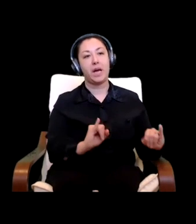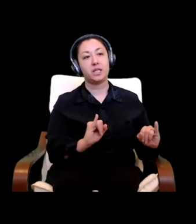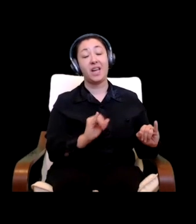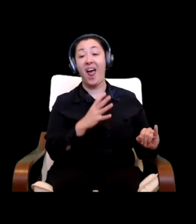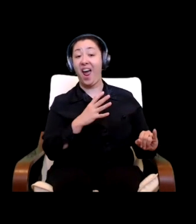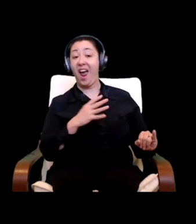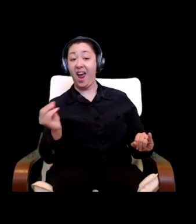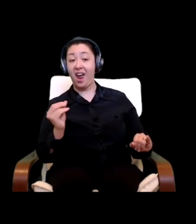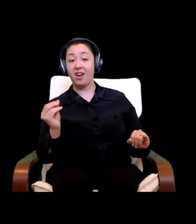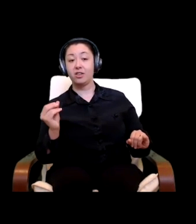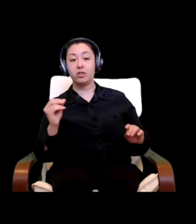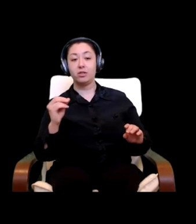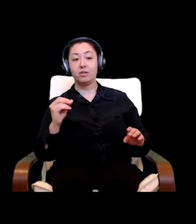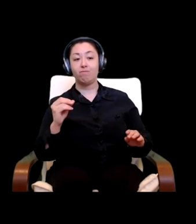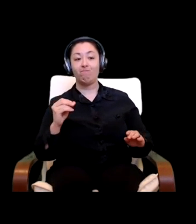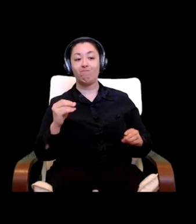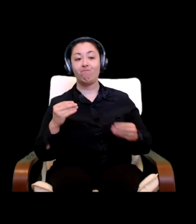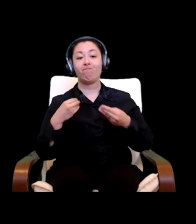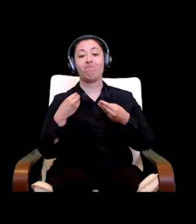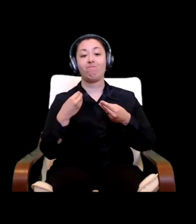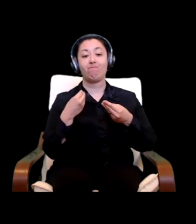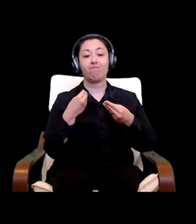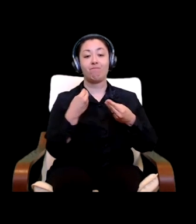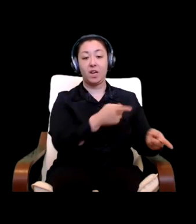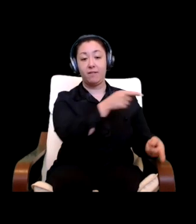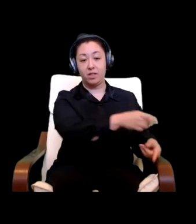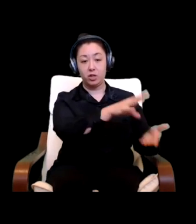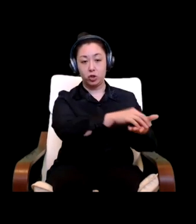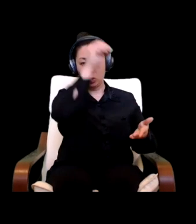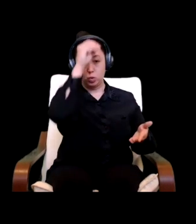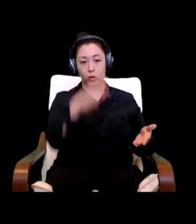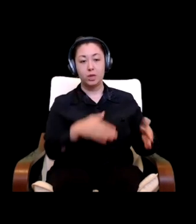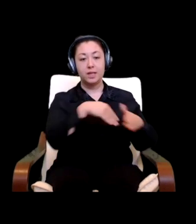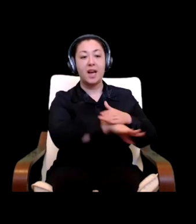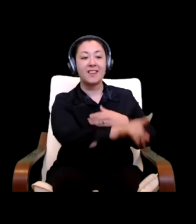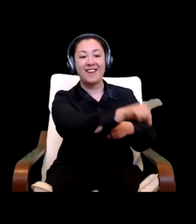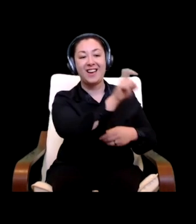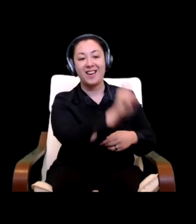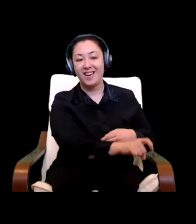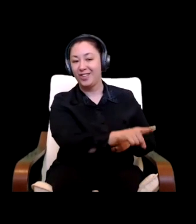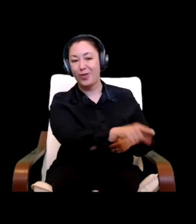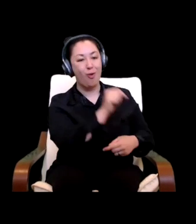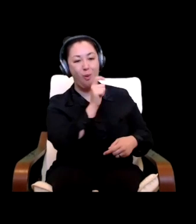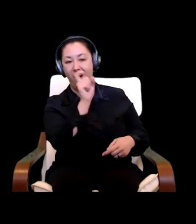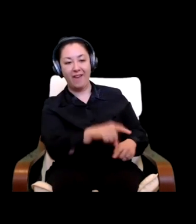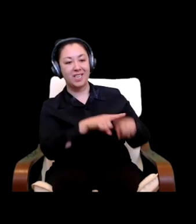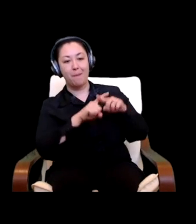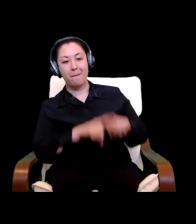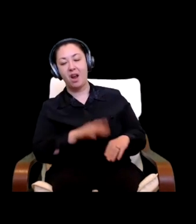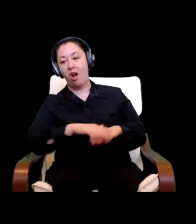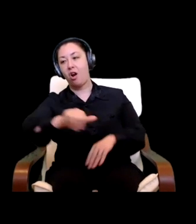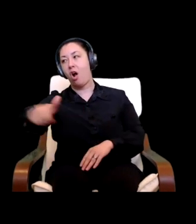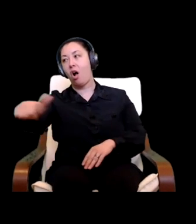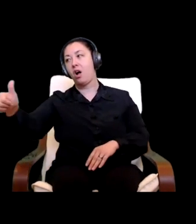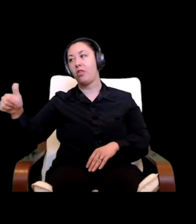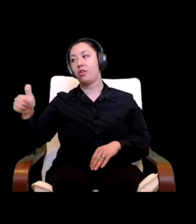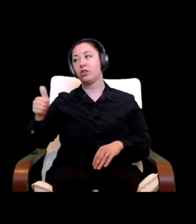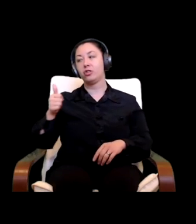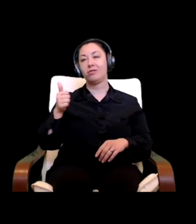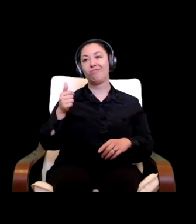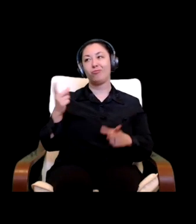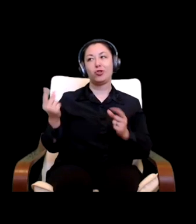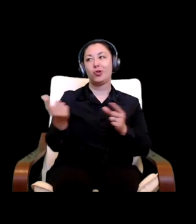they need so that they do not depend on others to do things for them. So, I would suggest,